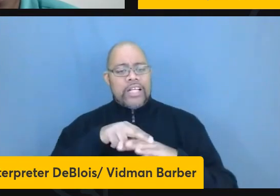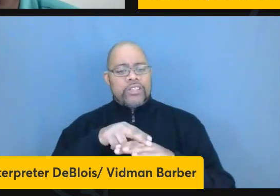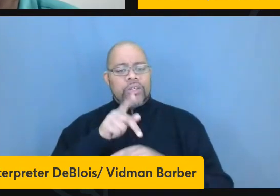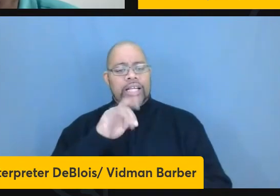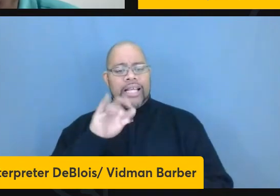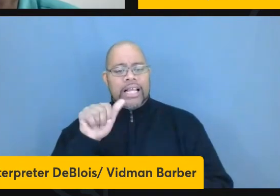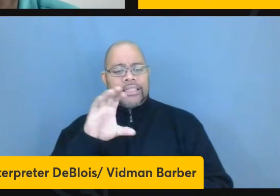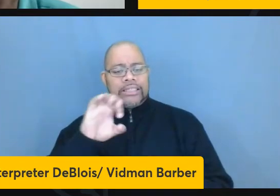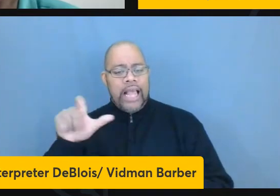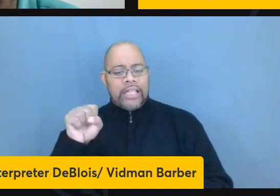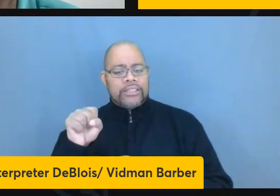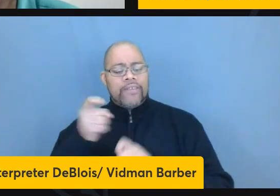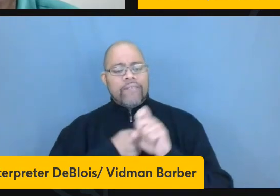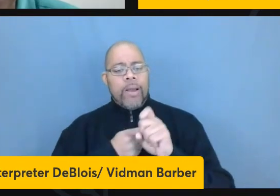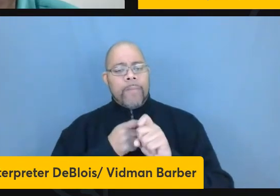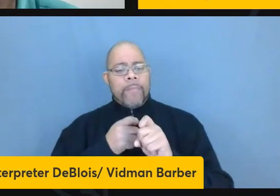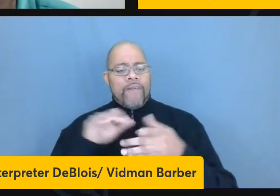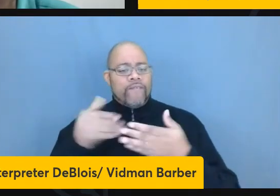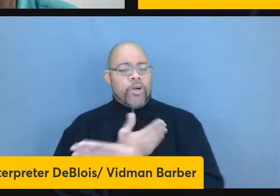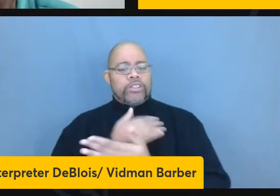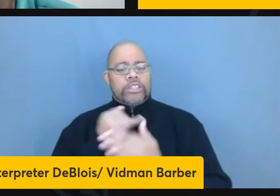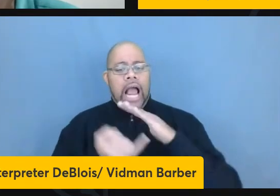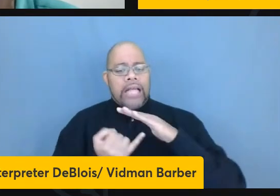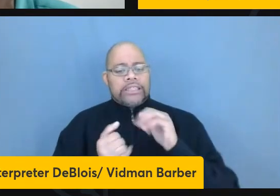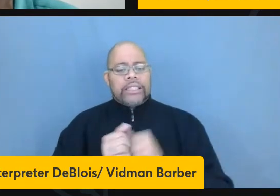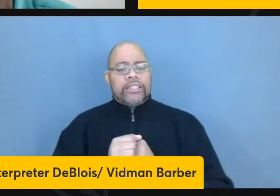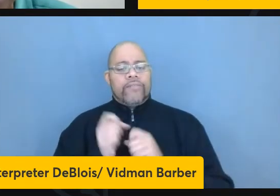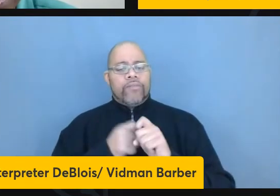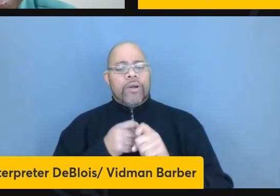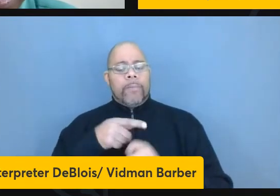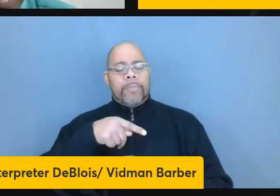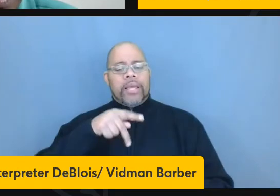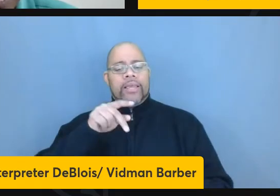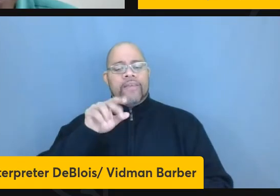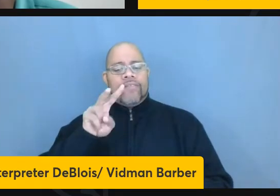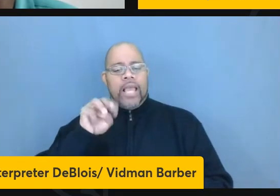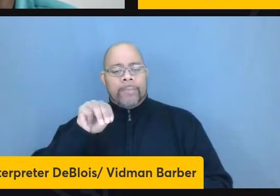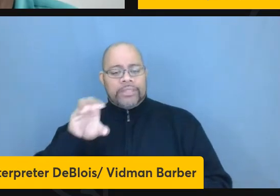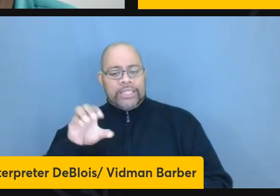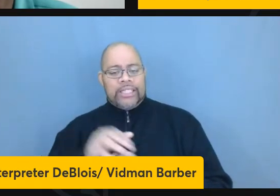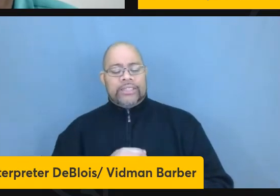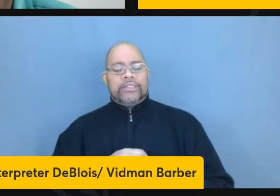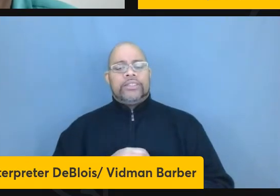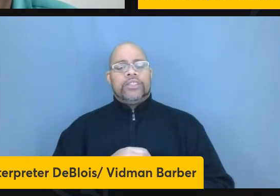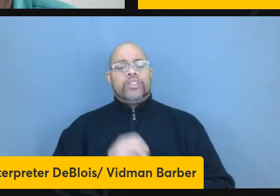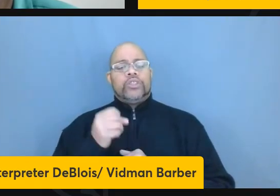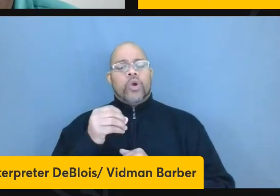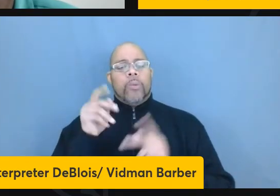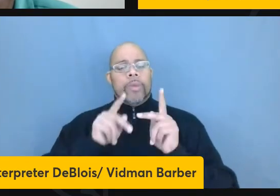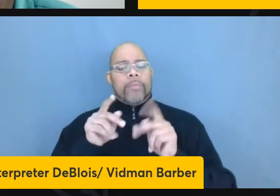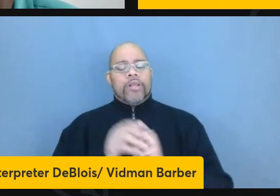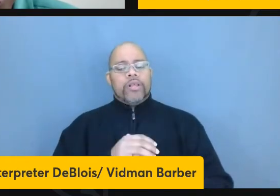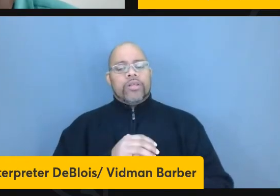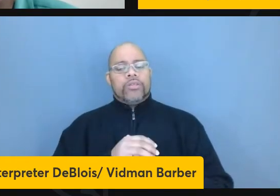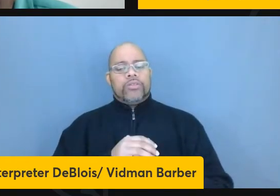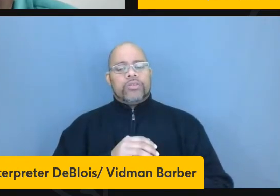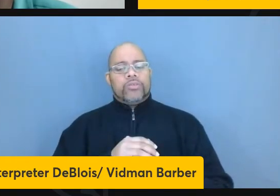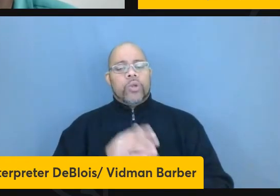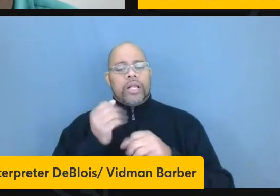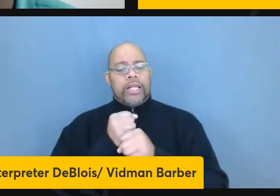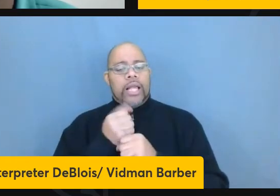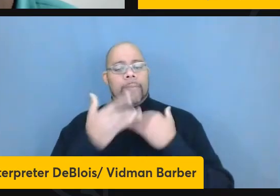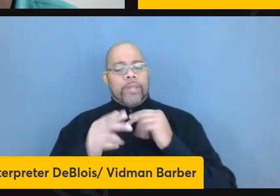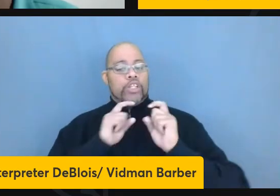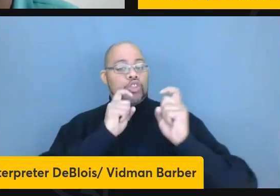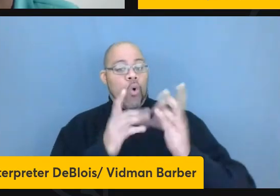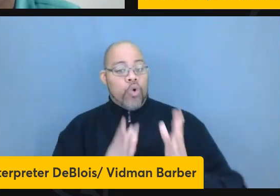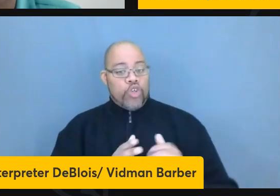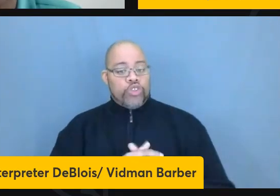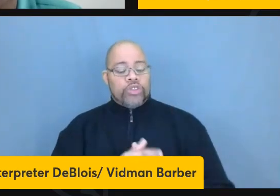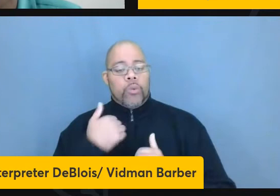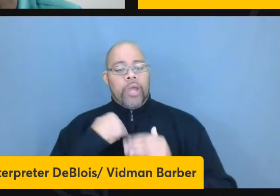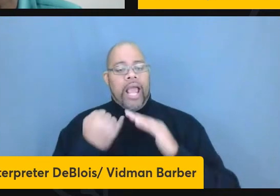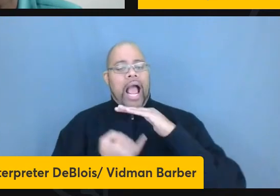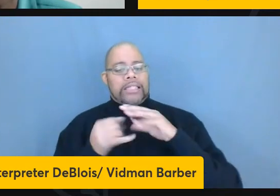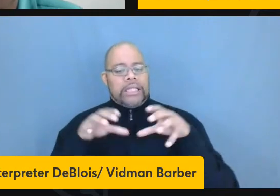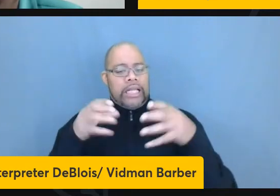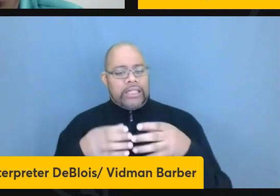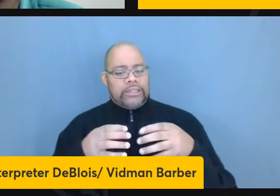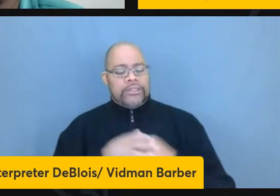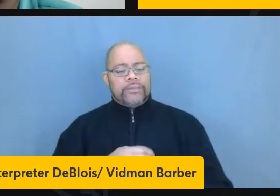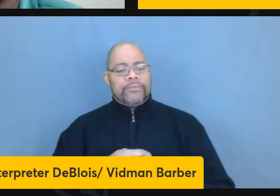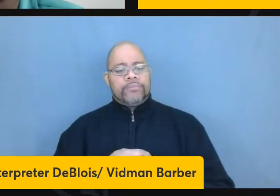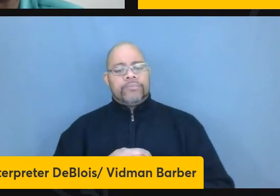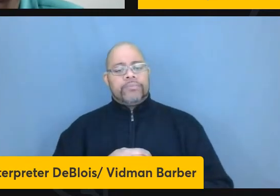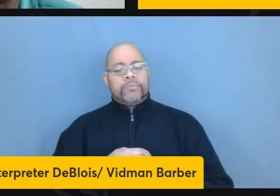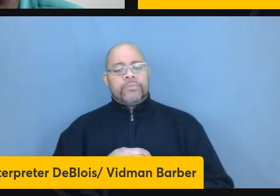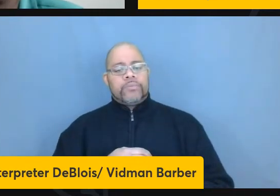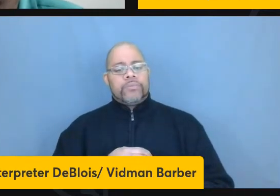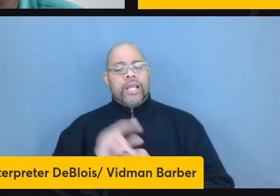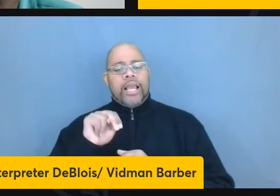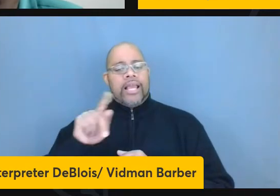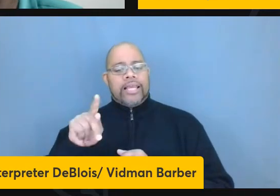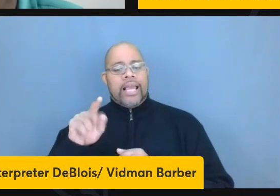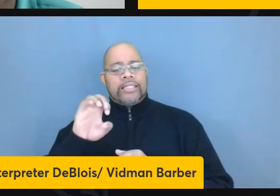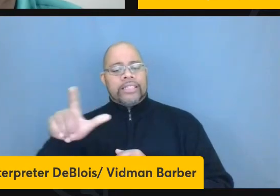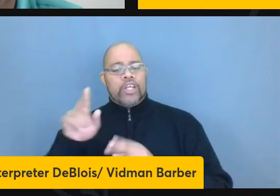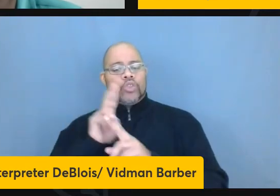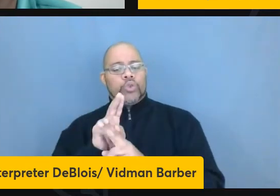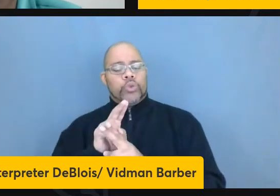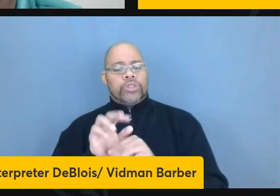actually from freshly isolated from PBMCs. So people are we get blood donors, and we isolate NK cells just using standard kits.